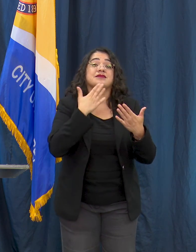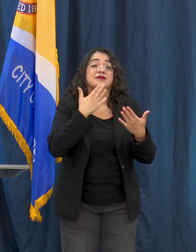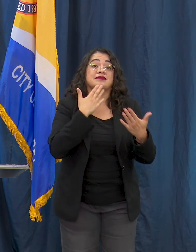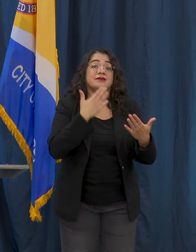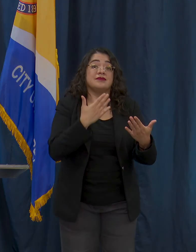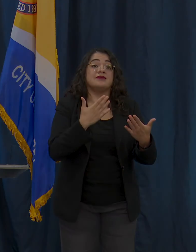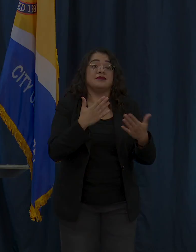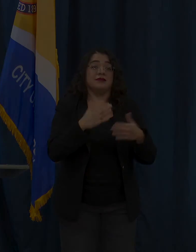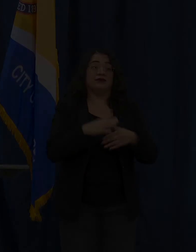gracias